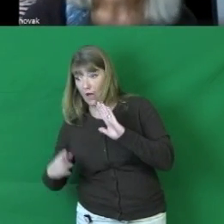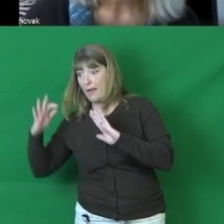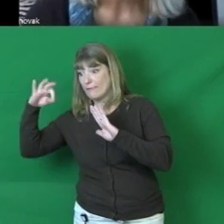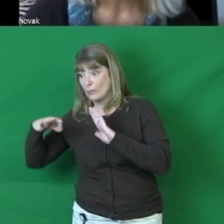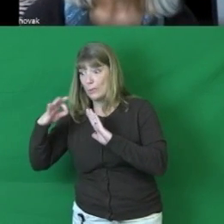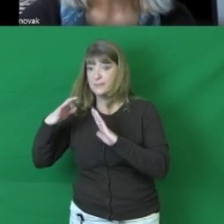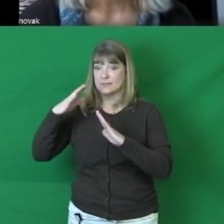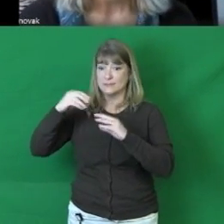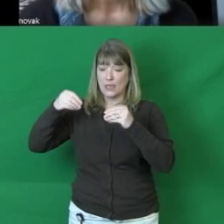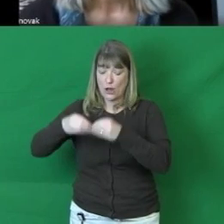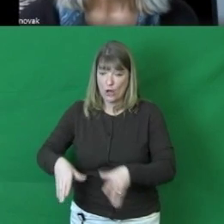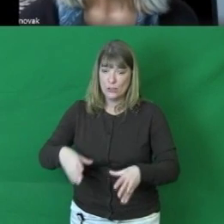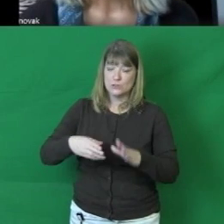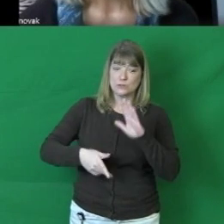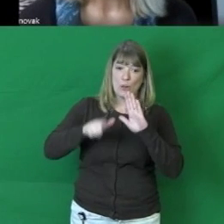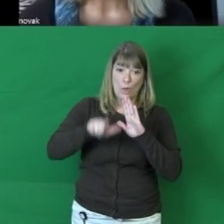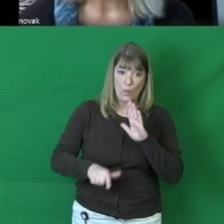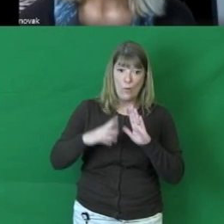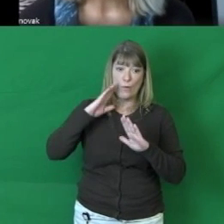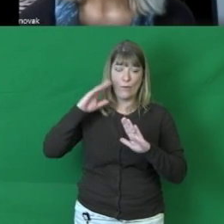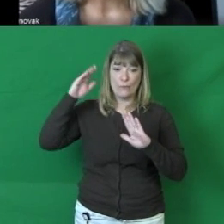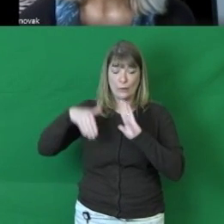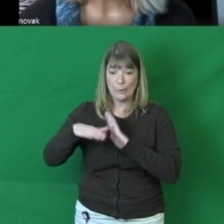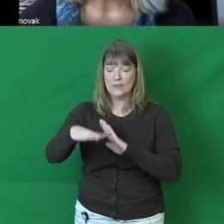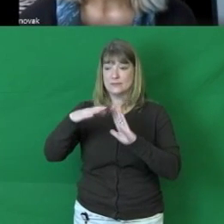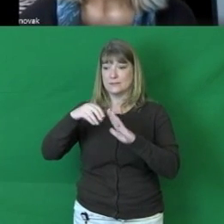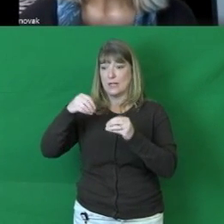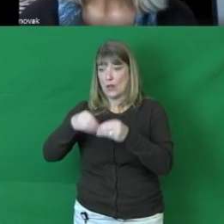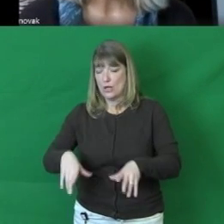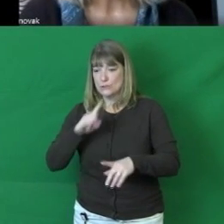low frequency loss. So it is important to match